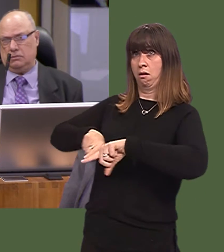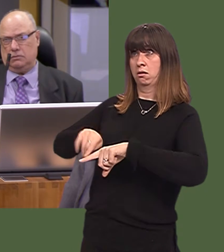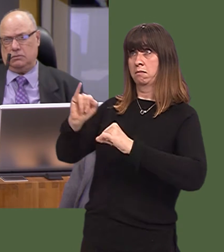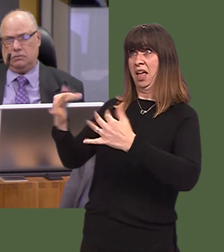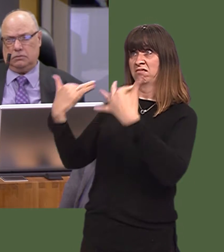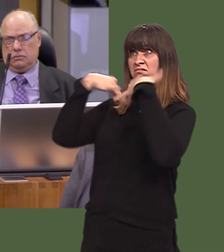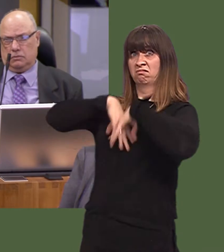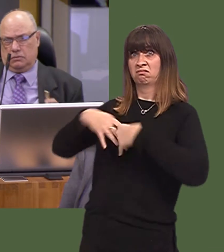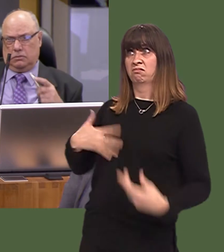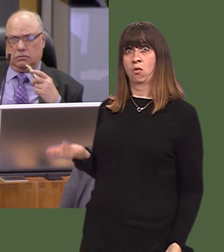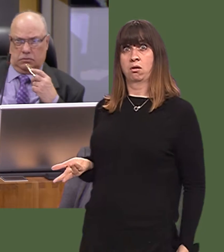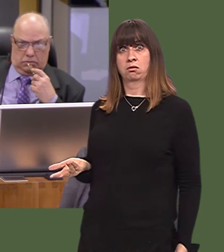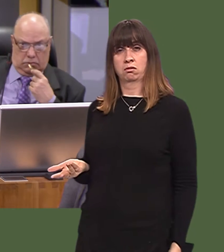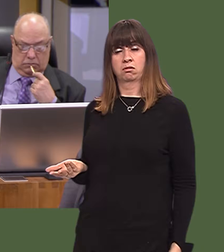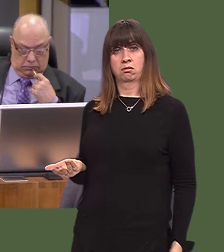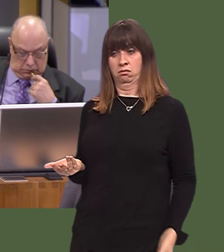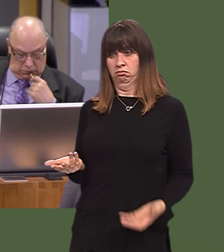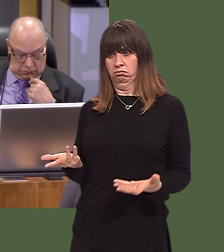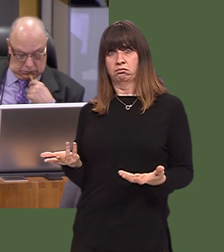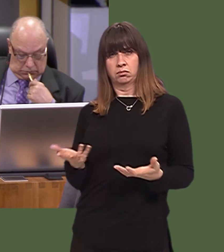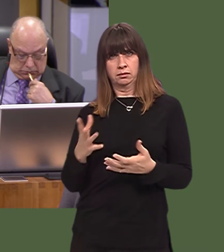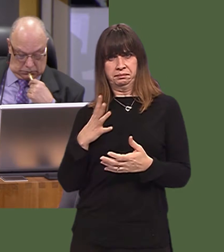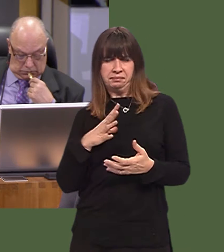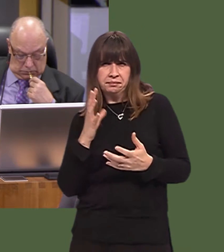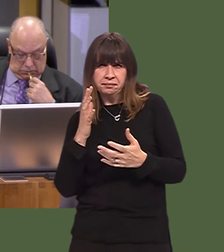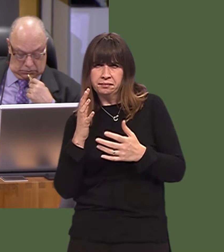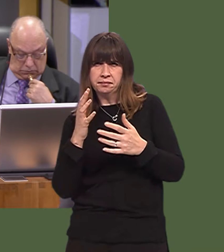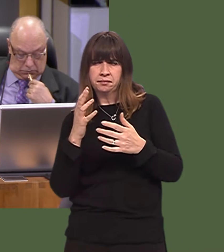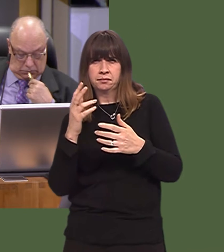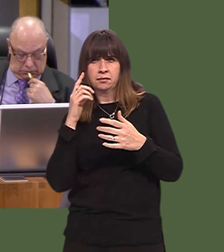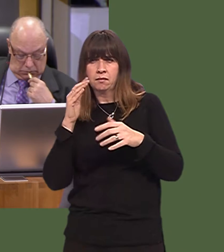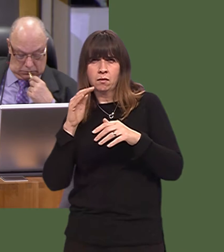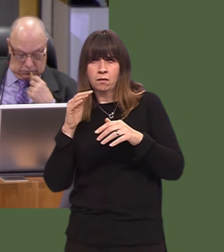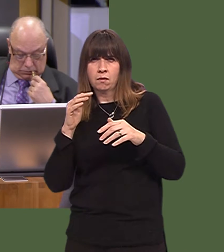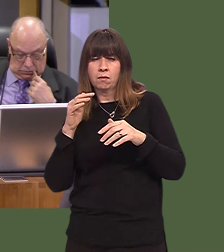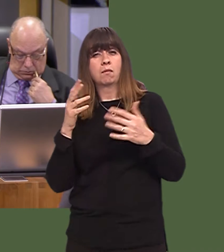This power station will survive through to the medium term, albeit for peak demand, but,